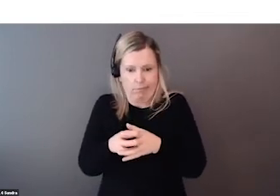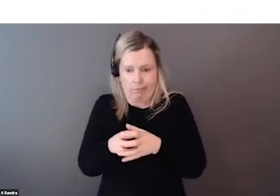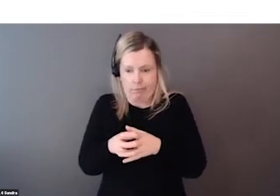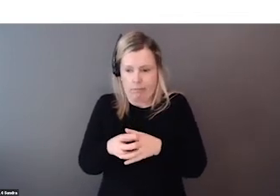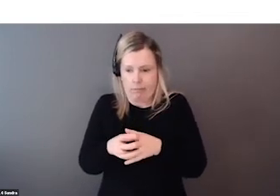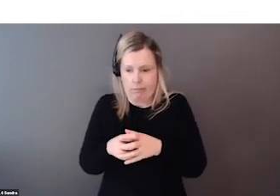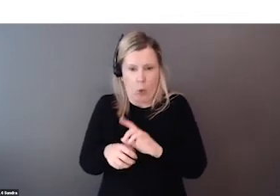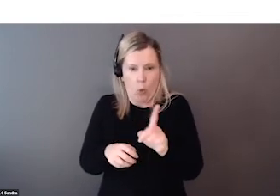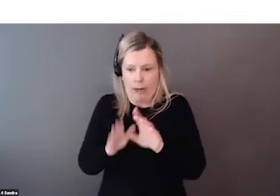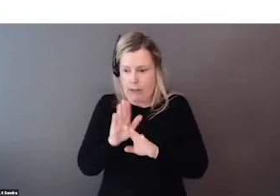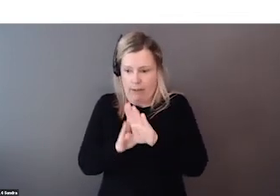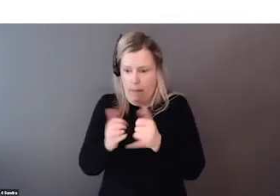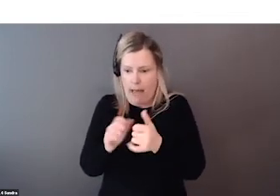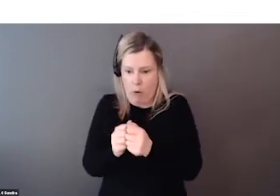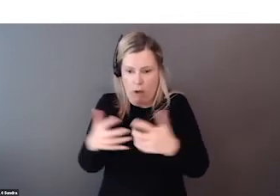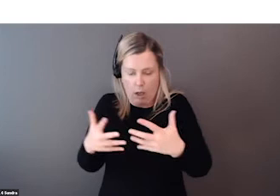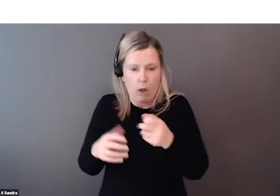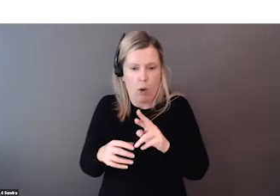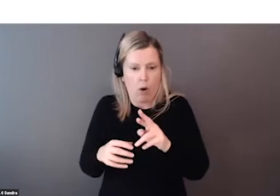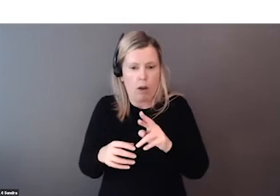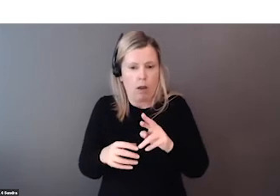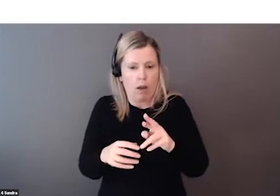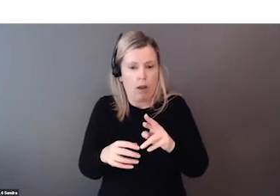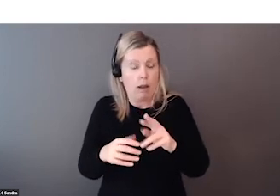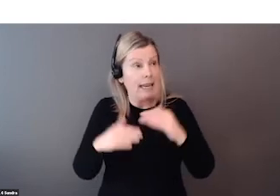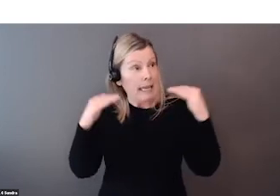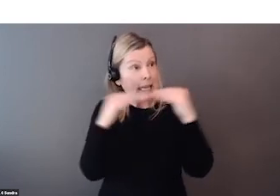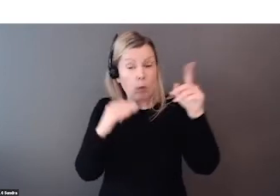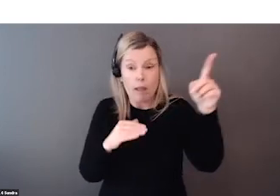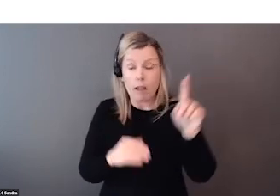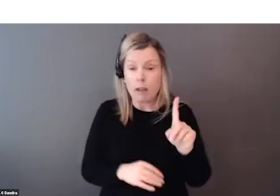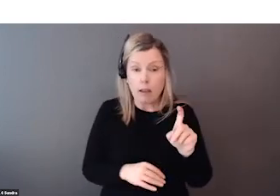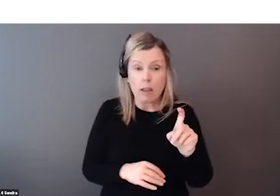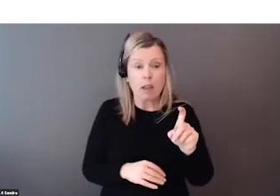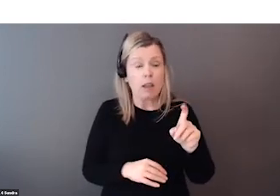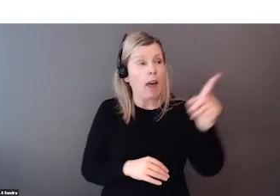The AT vendors have the impossible task of maintaining the interoperability of their products